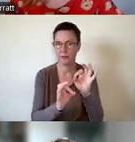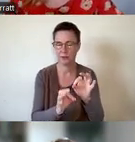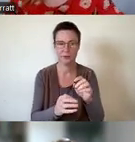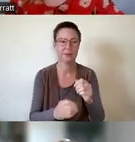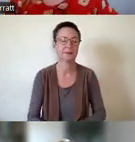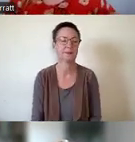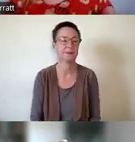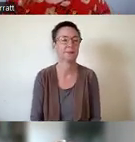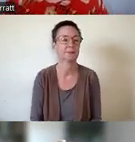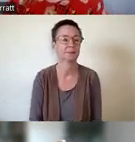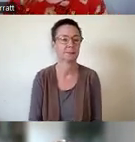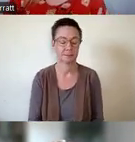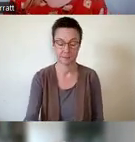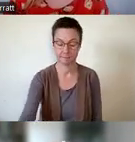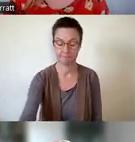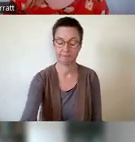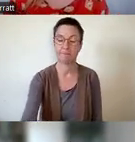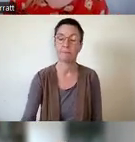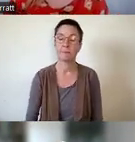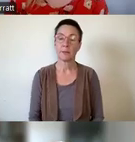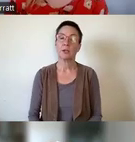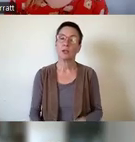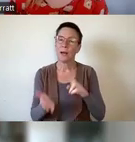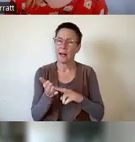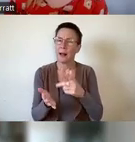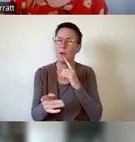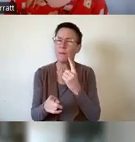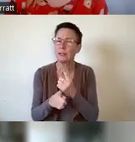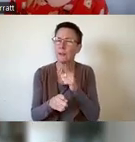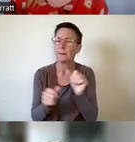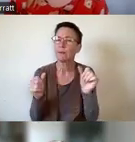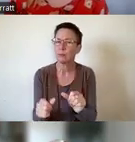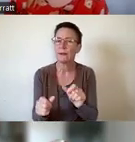You have spoken about this a little bit in the presentation, but it's the most up-voted question.